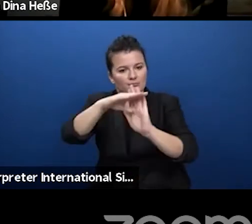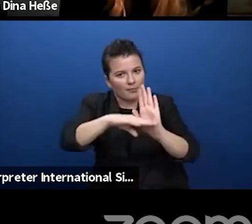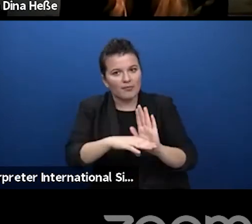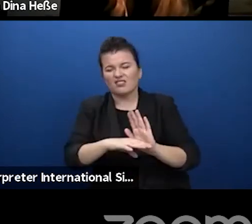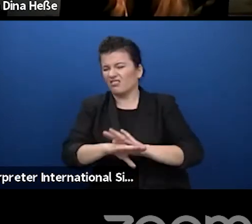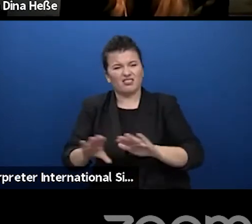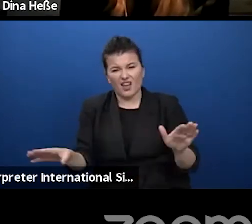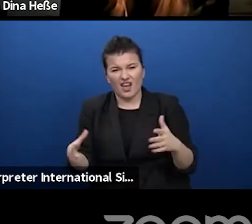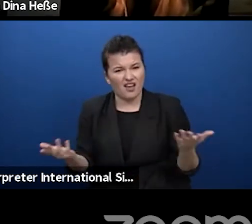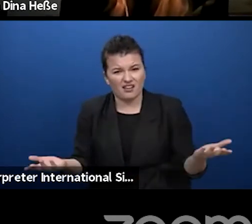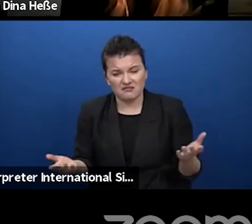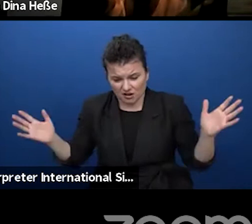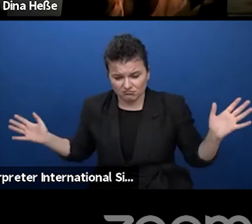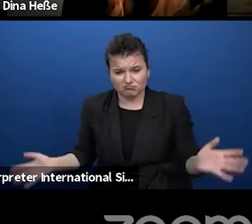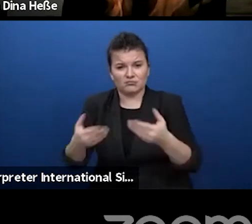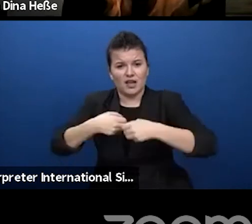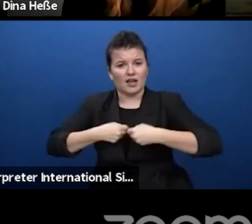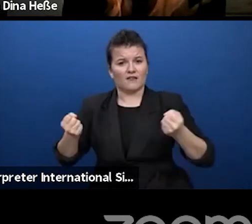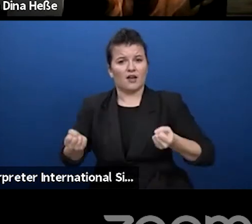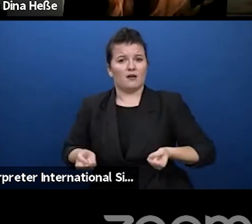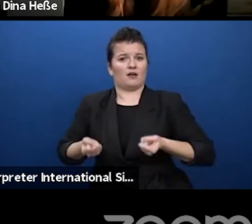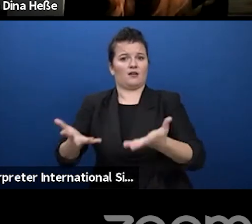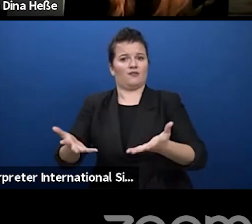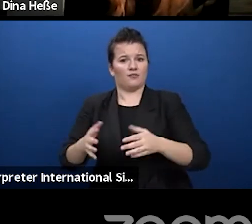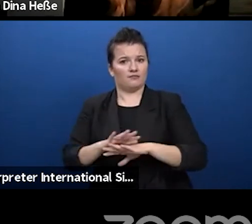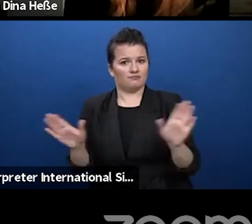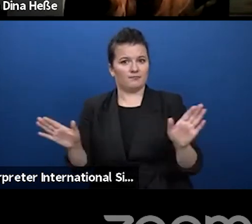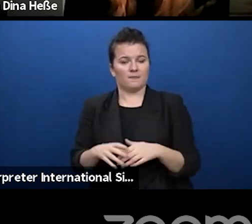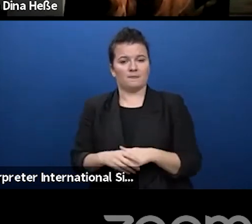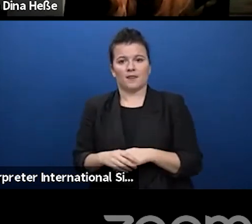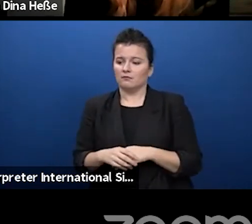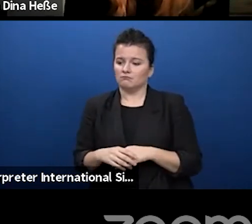expect them to move because of their background you know but amplifying you know, the creating